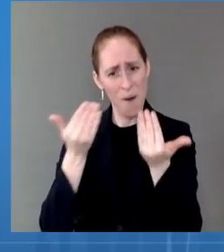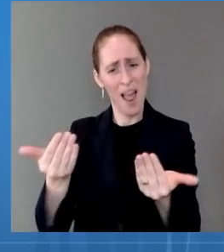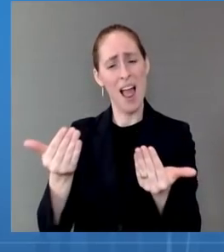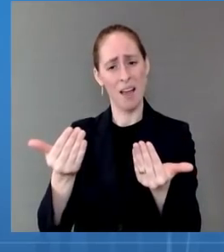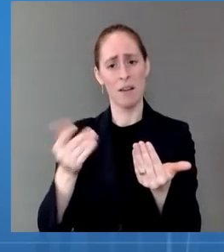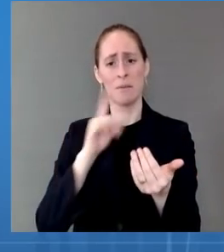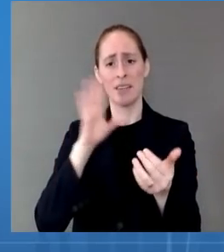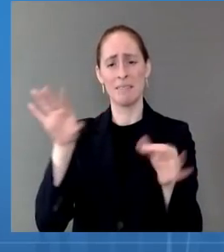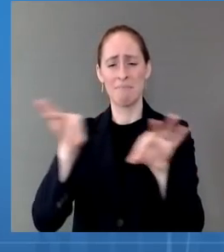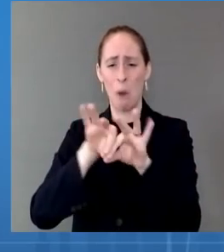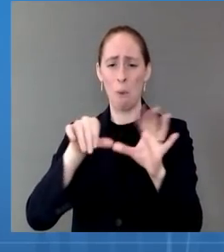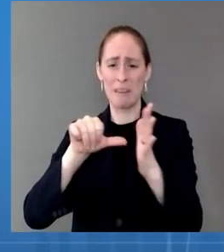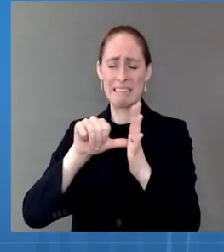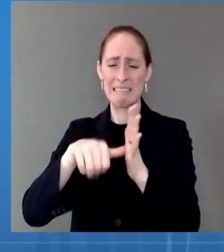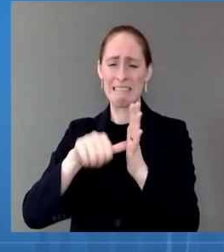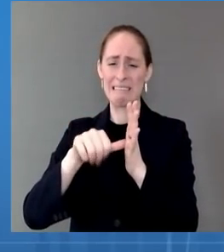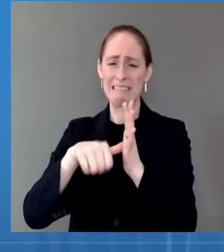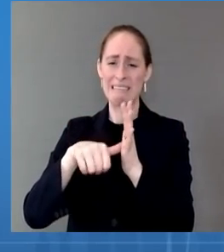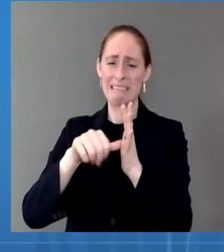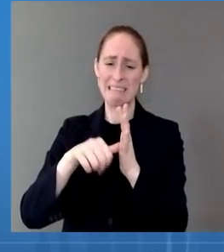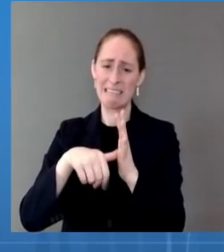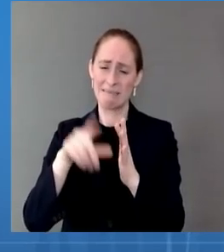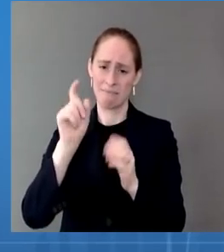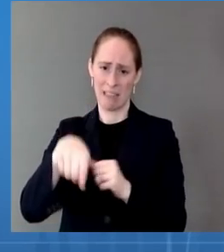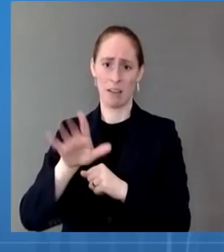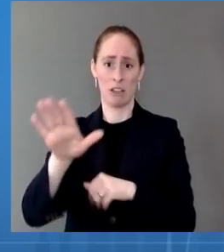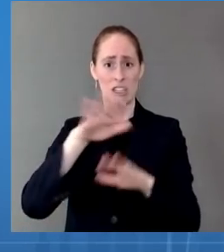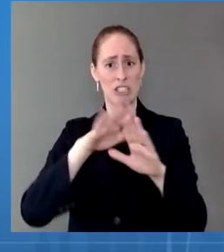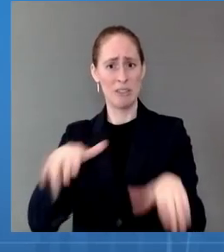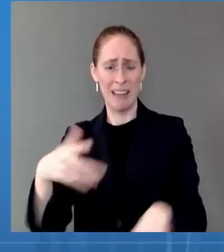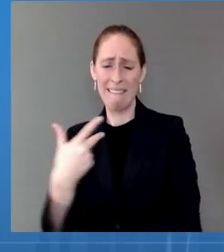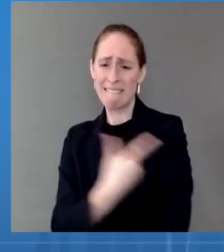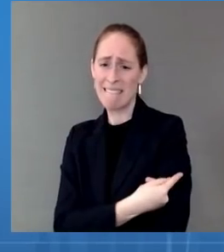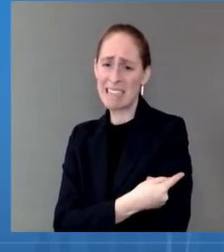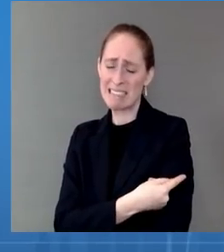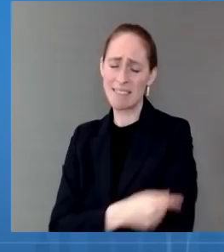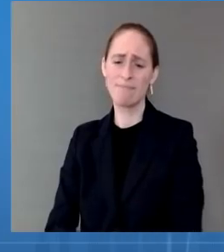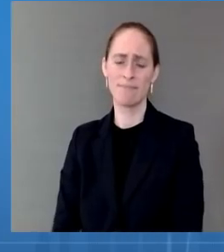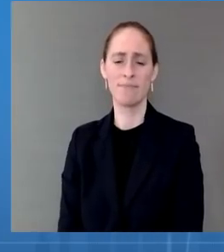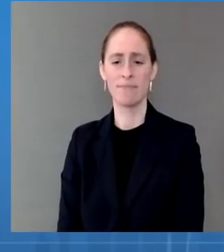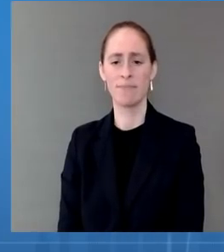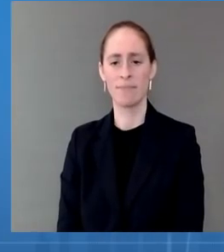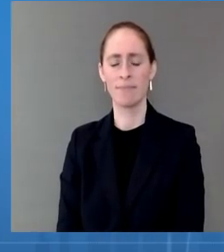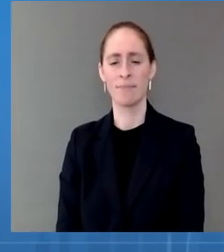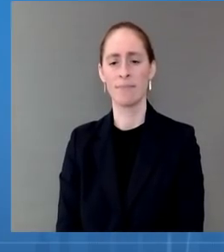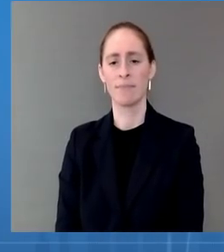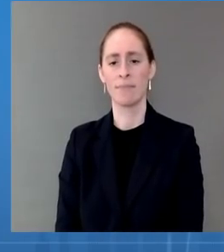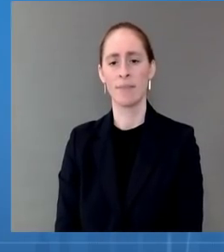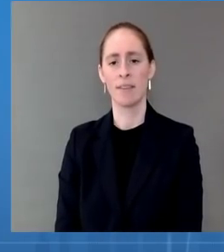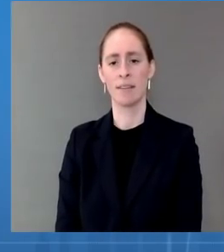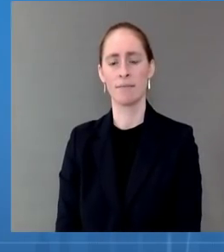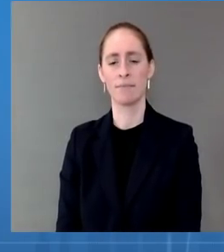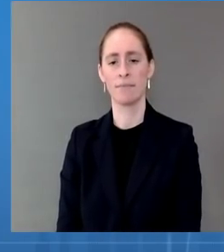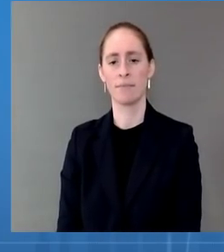In this moment, we all have an essential role to play in coming together to do what we know works against this virus.